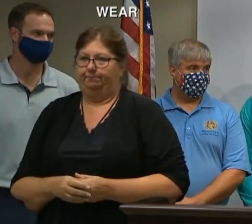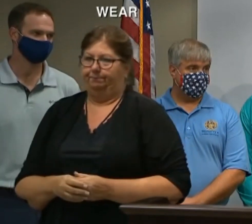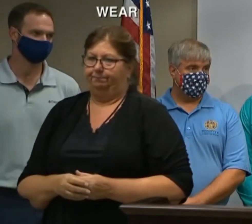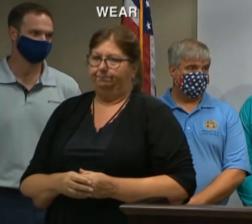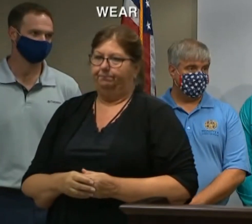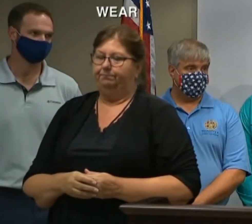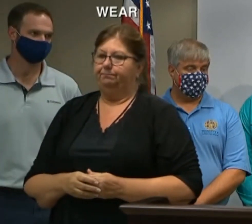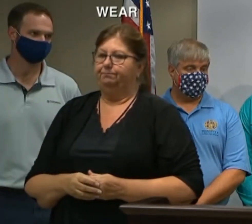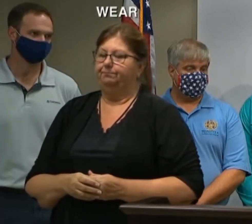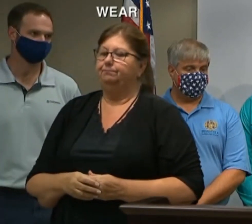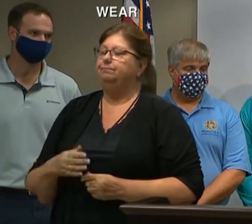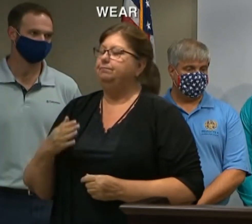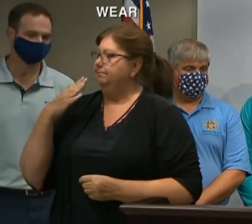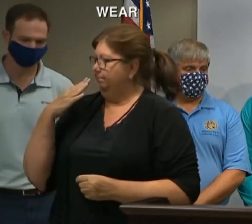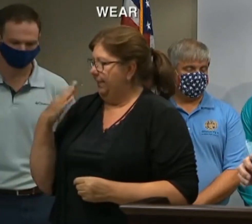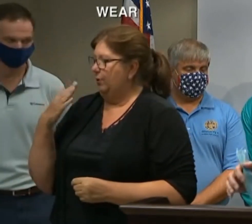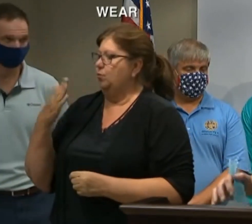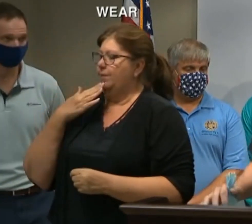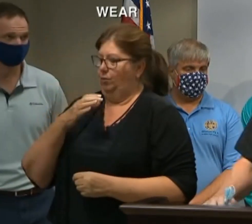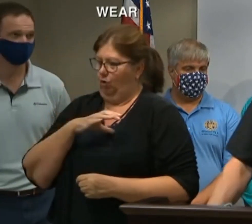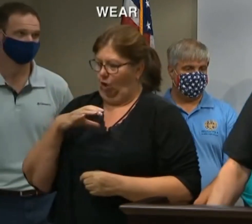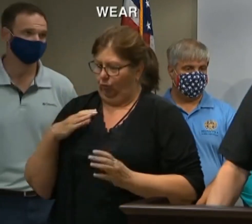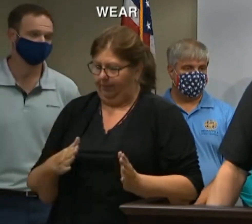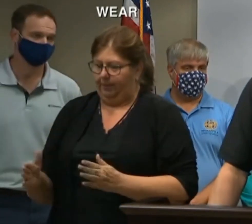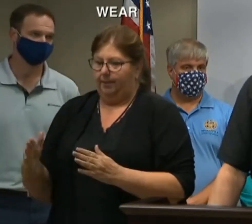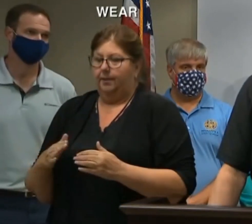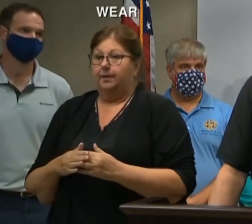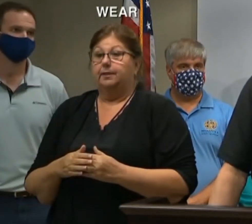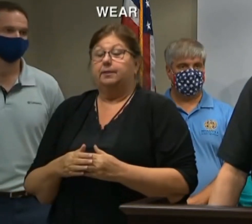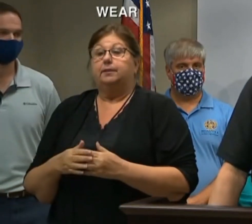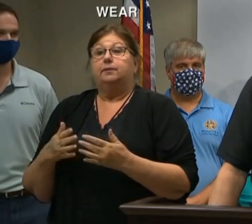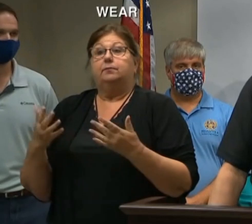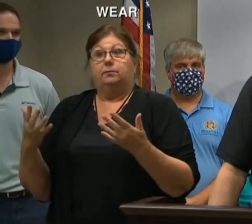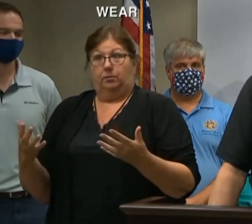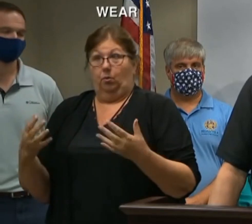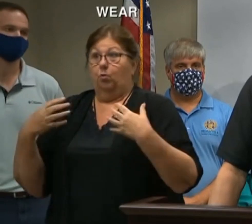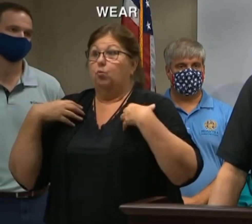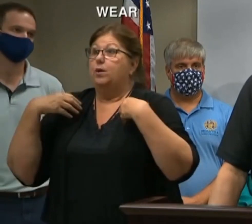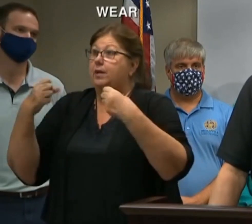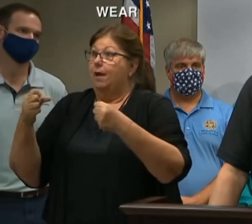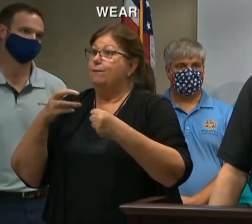thanks jared thanks congressman uh so recoveries and responses work best when